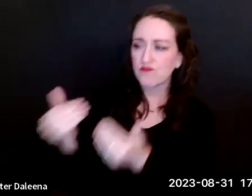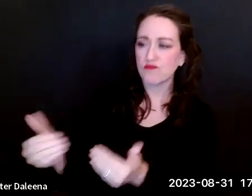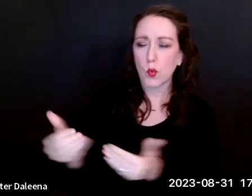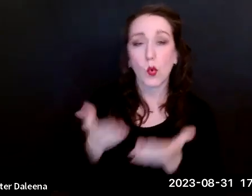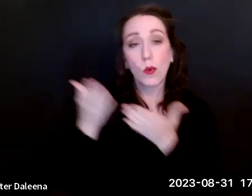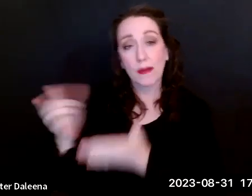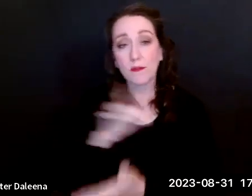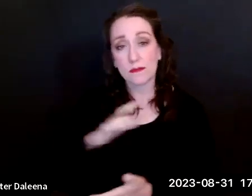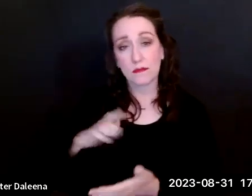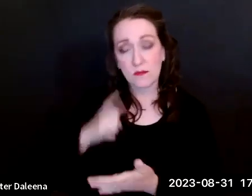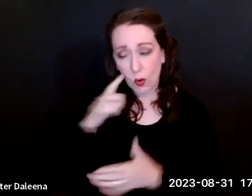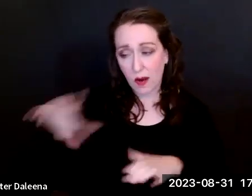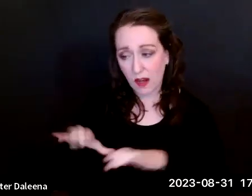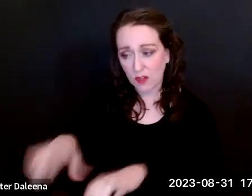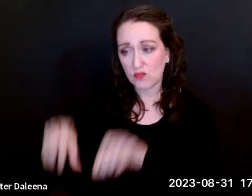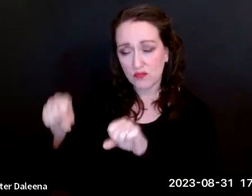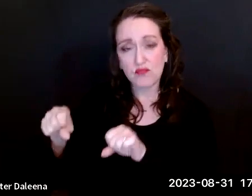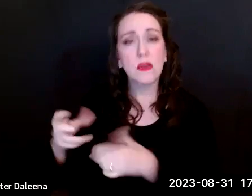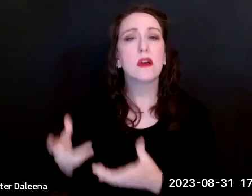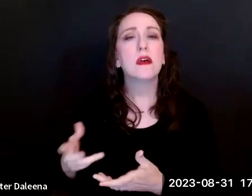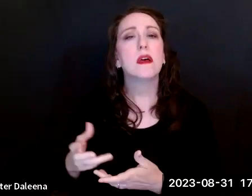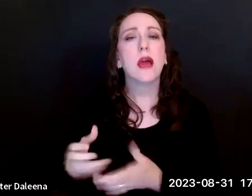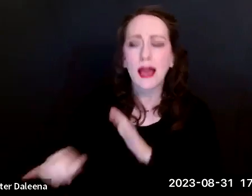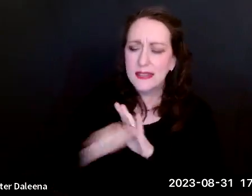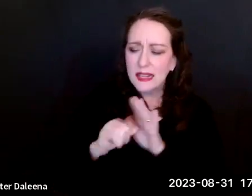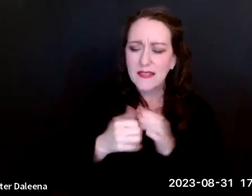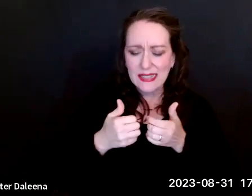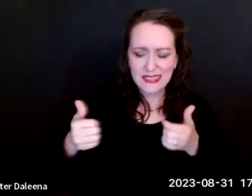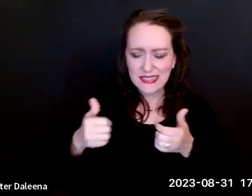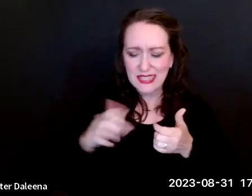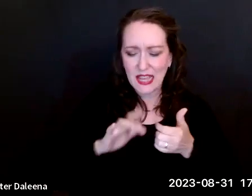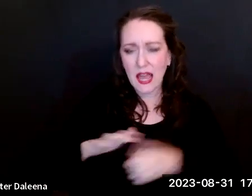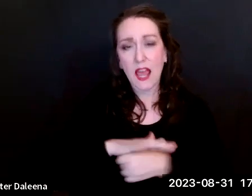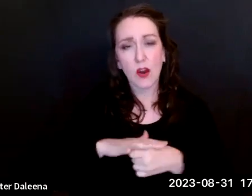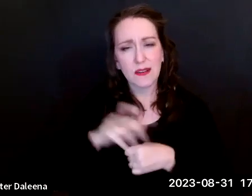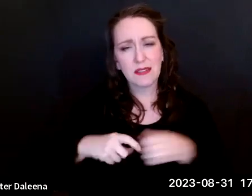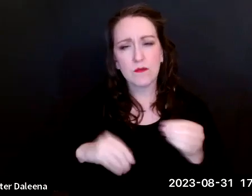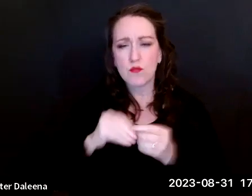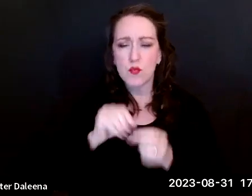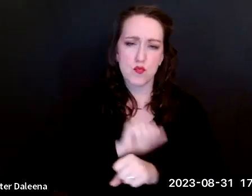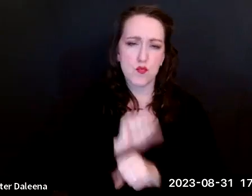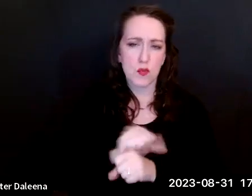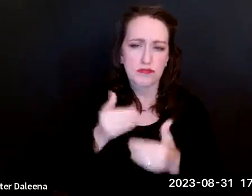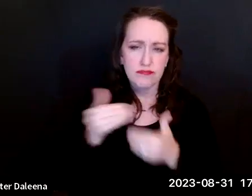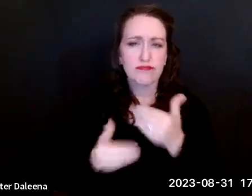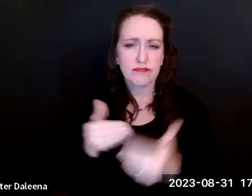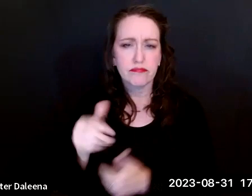legislature for action and identify gaps in areas for additional work as we move into our 2024 phase